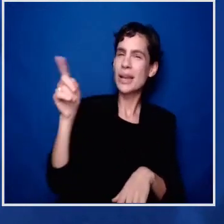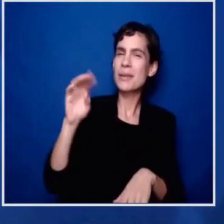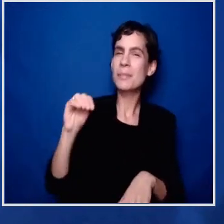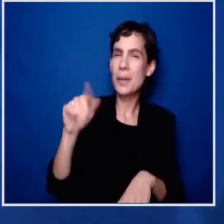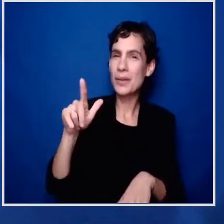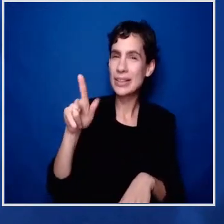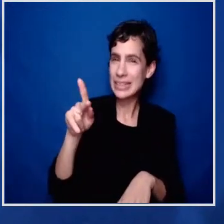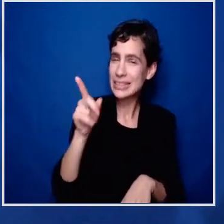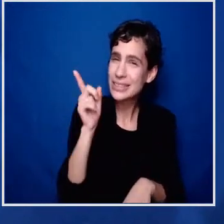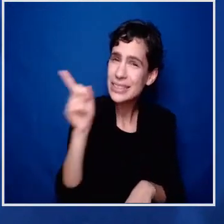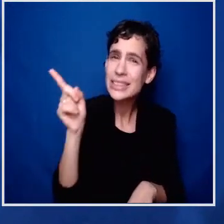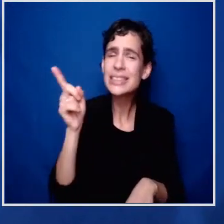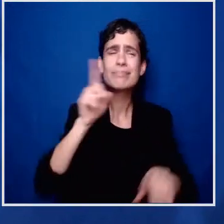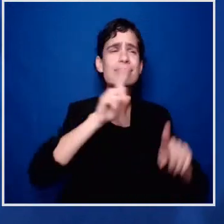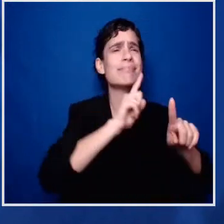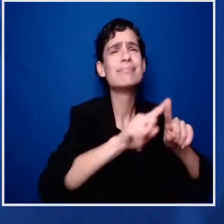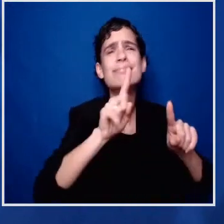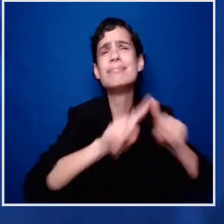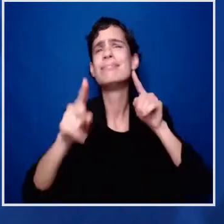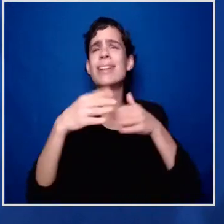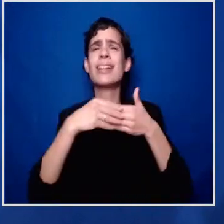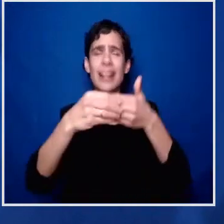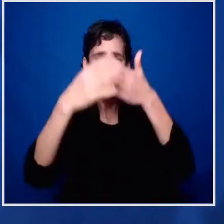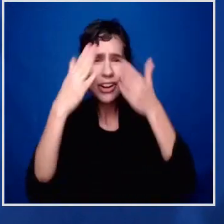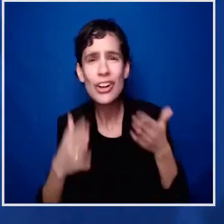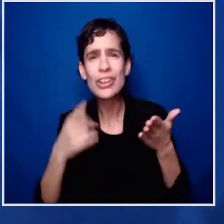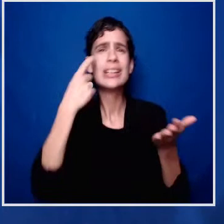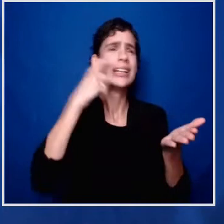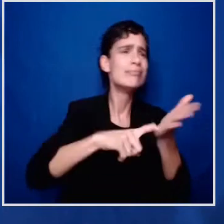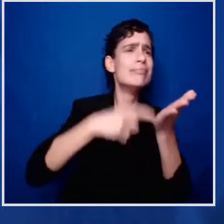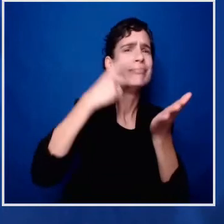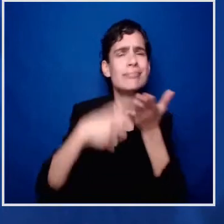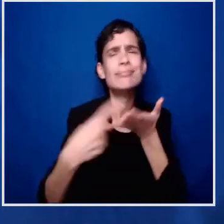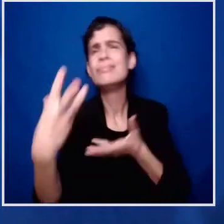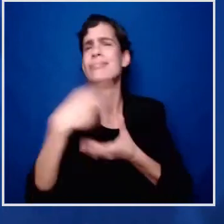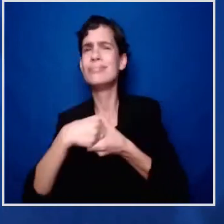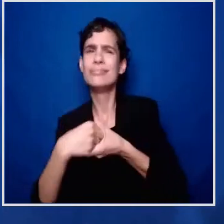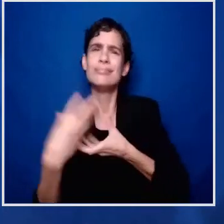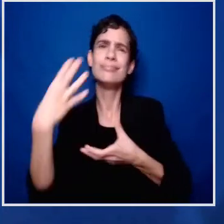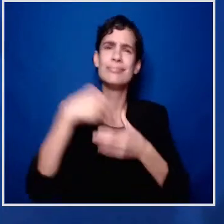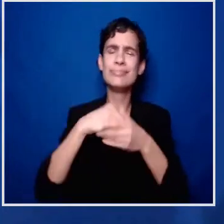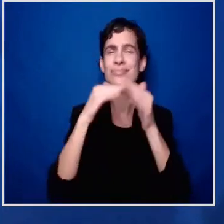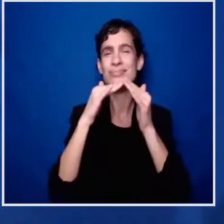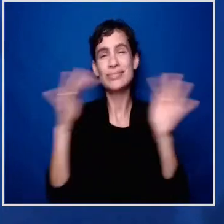OF THE LATE AND GOOD DR. MARTIN LUTHER KING JR. AND ALL-